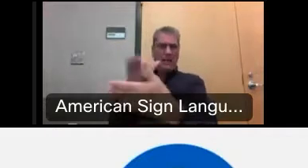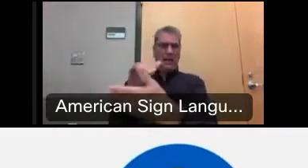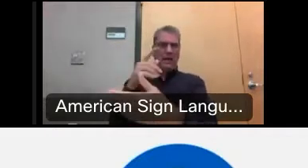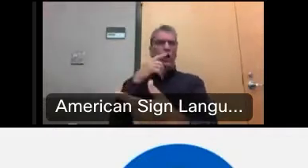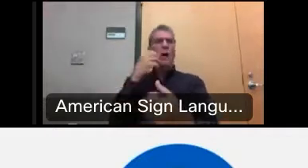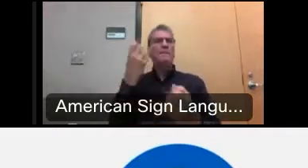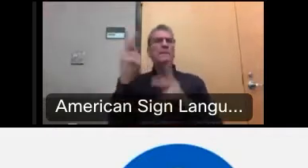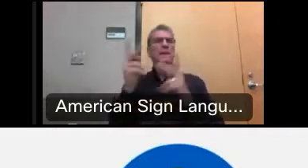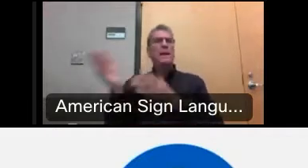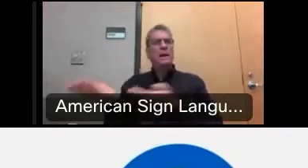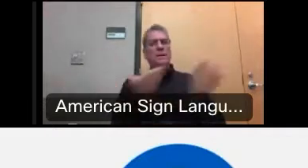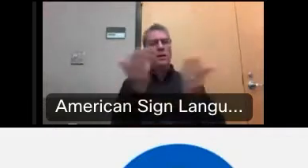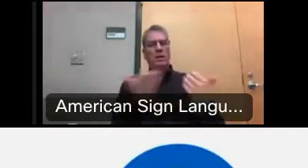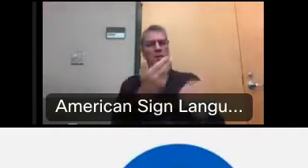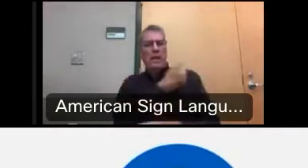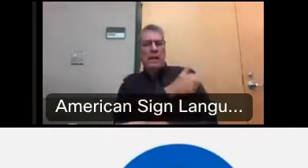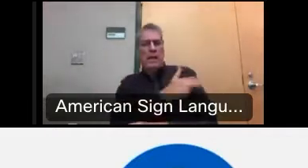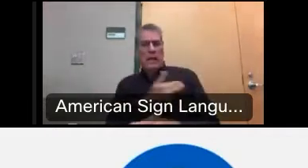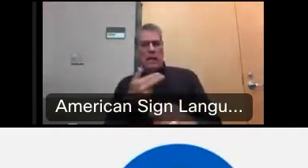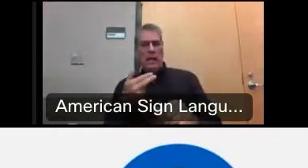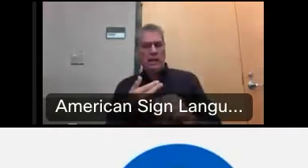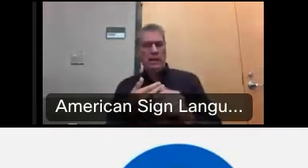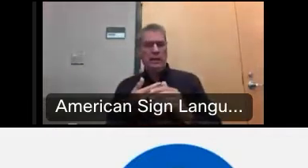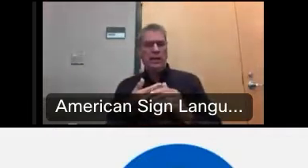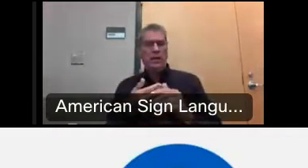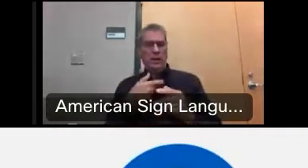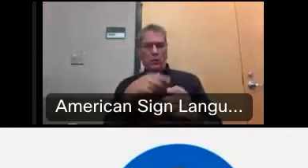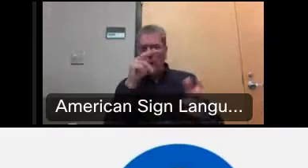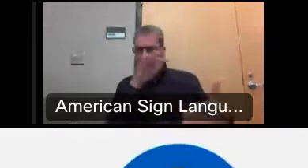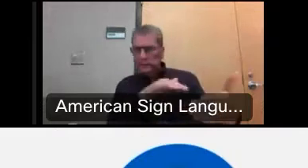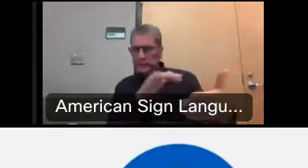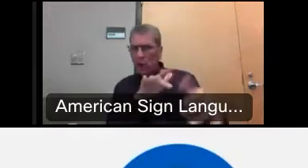of the things that we paid the most attention to early on why?